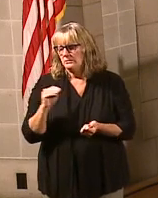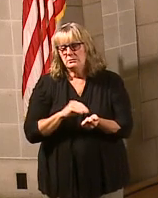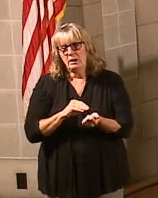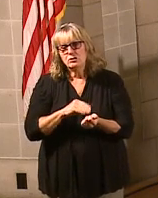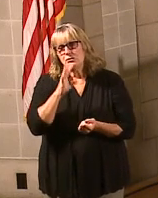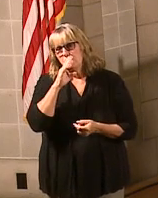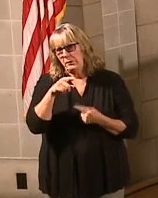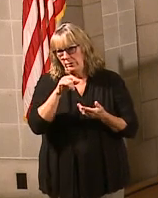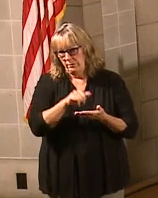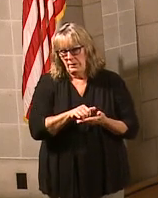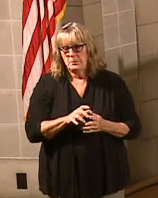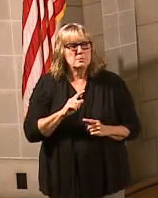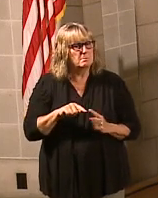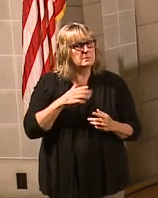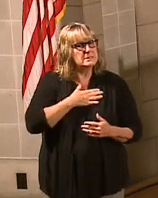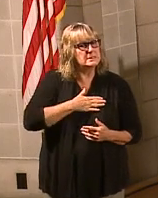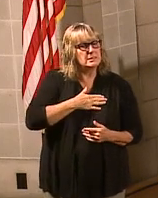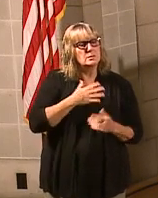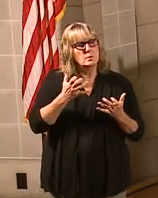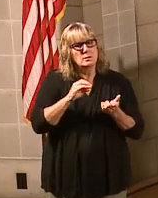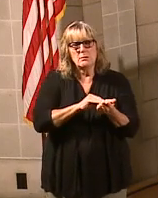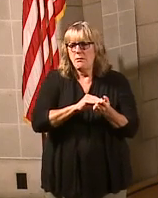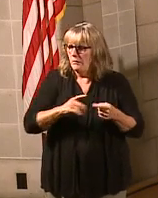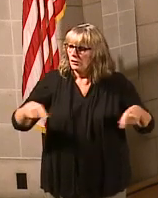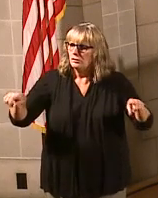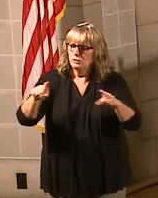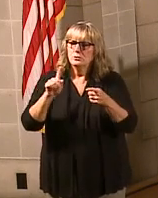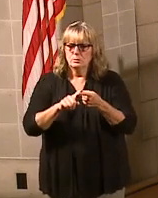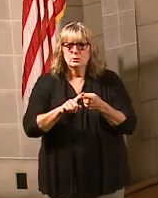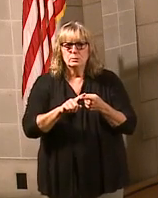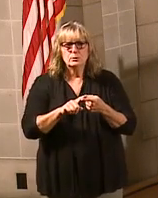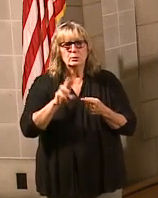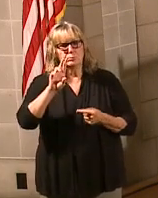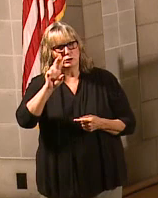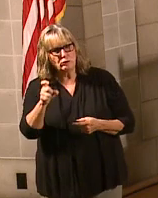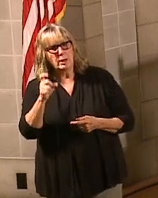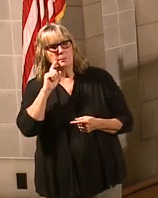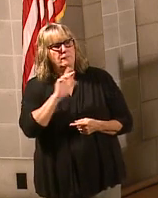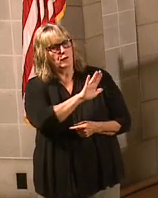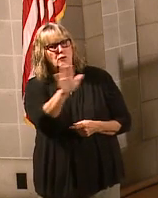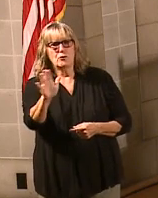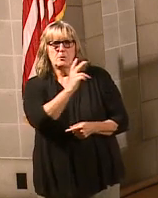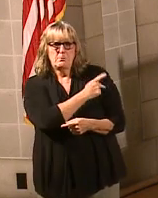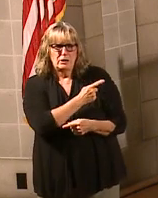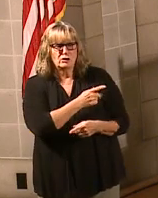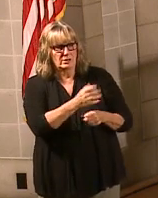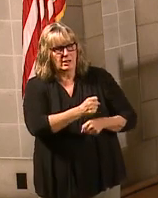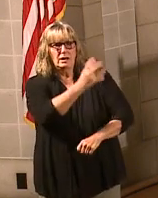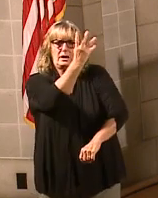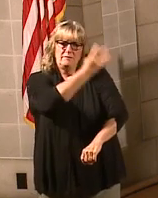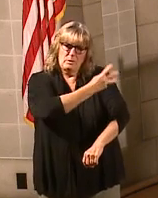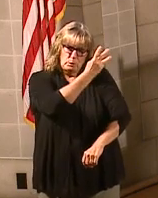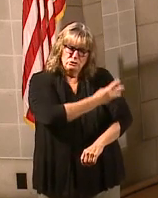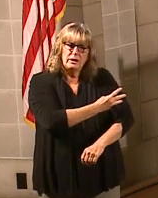IT'S SOMETHING THAT WILL MAKE A HUGE DIFFERENCE IN THE OUTCOME AND I'M GOING TO LET DR. ANTONE